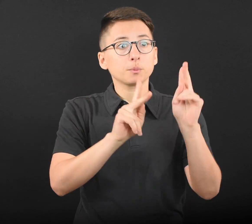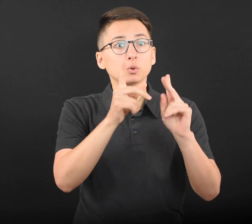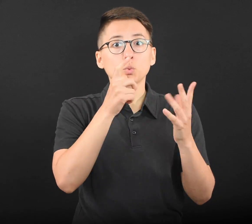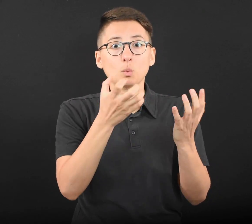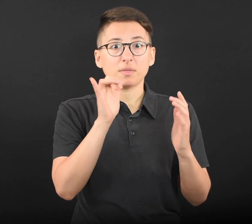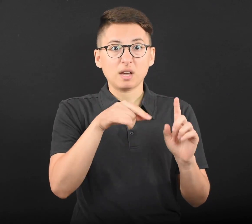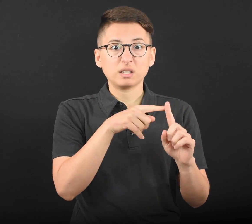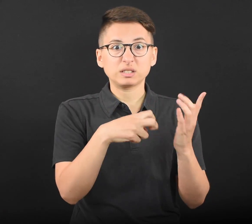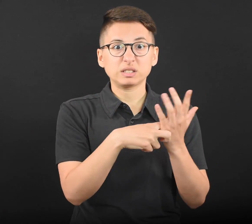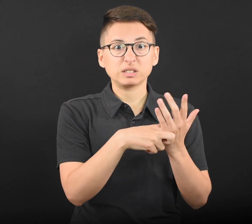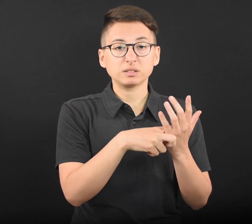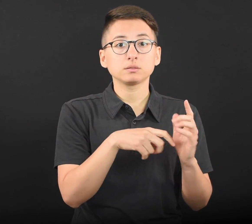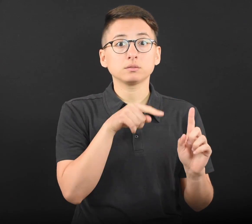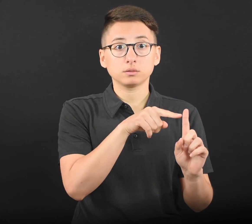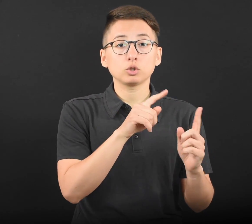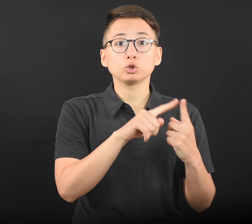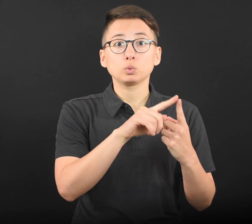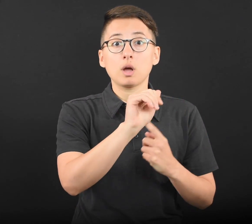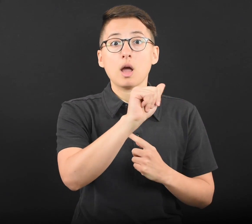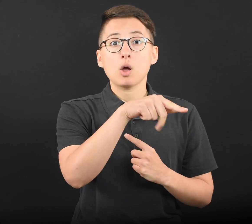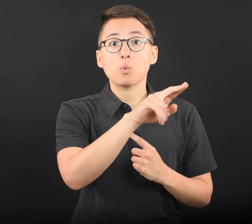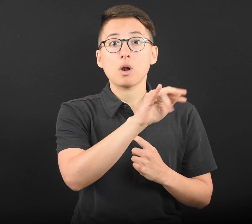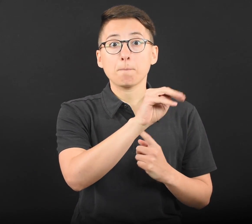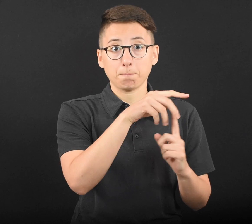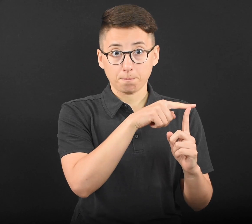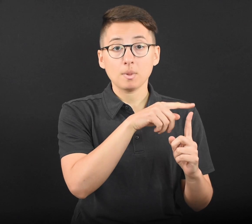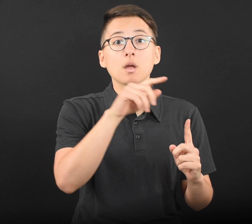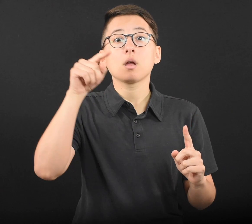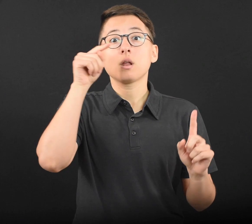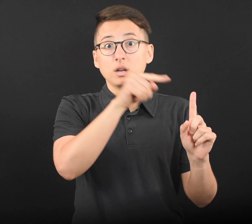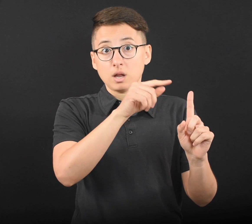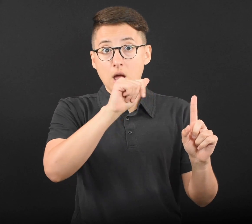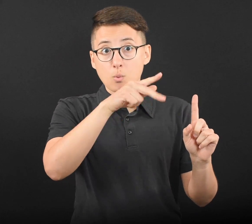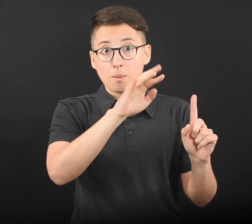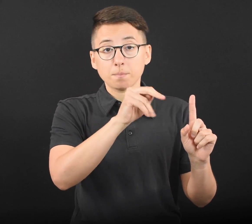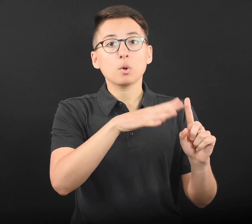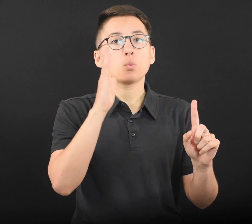to the Aquarium which will mail tickets to Minnesotans who select this option.